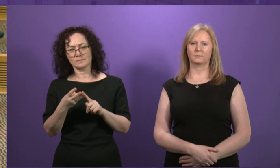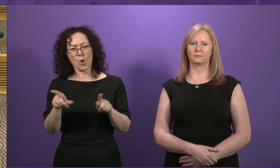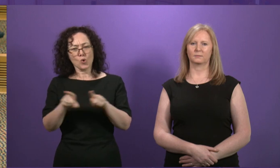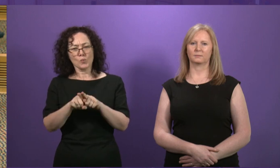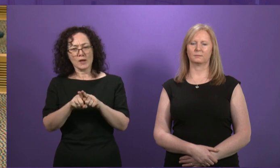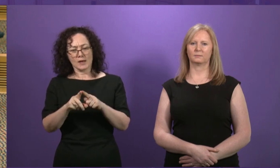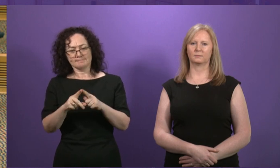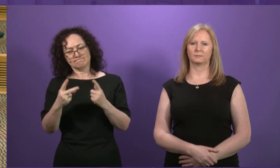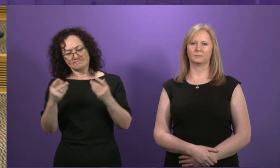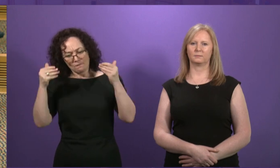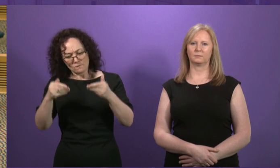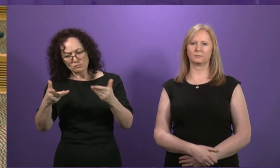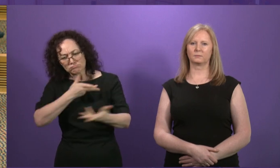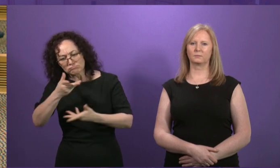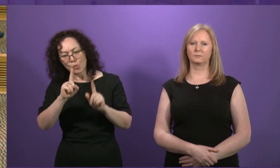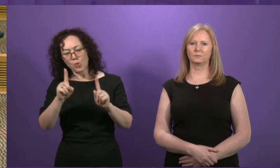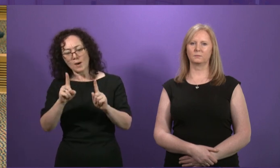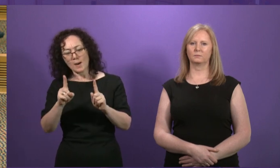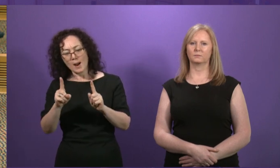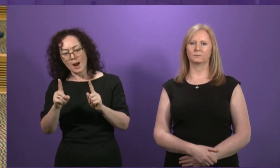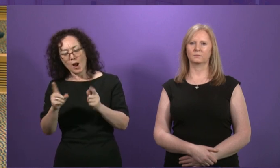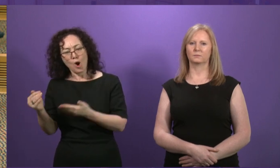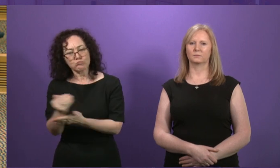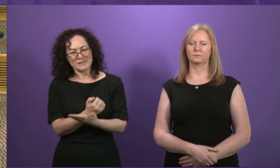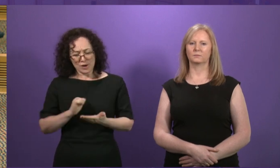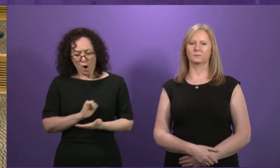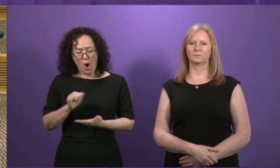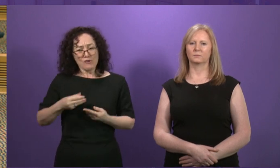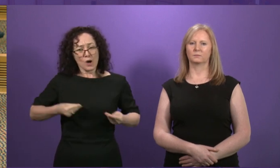economy from the risk of being plunged into recession.